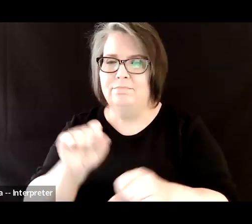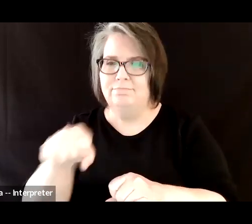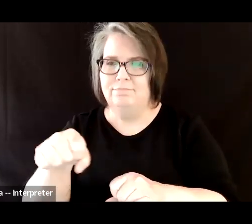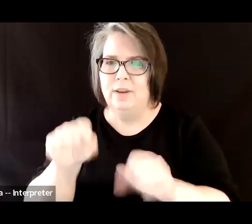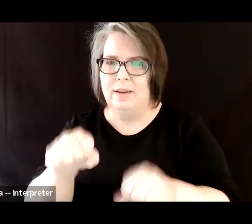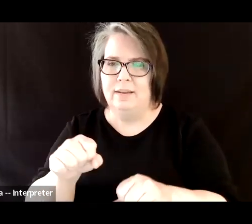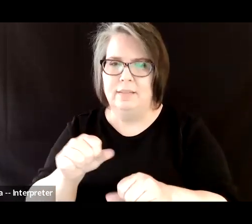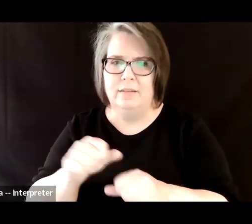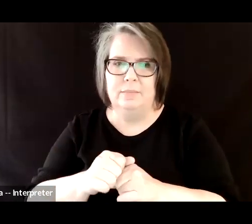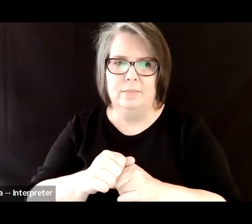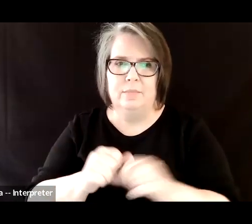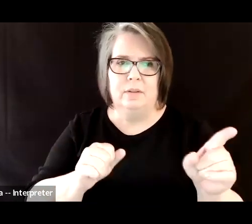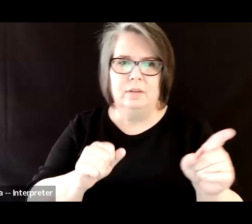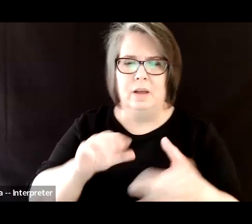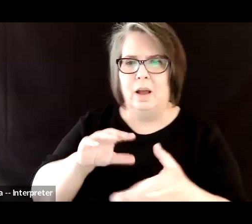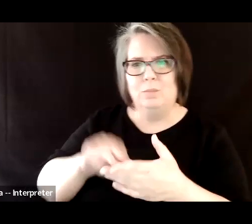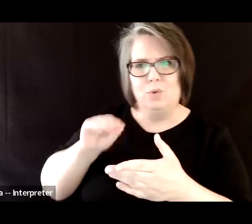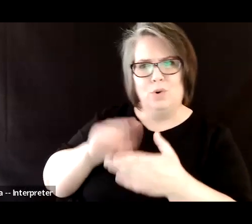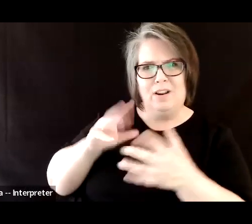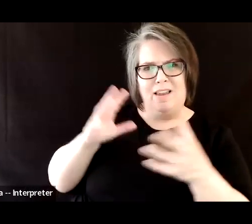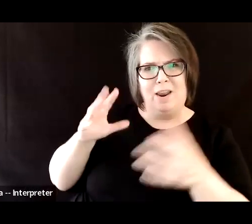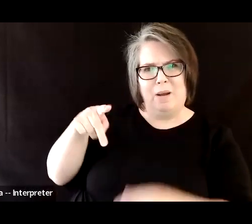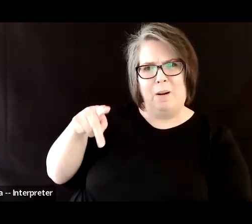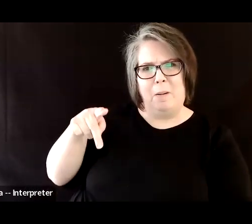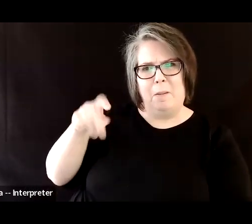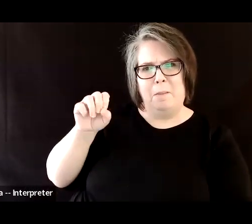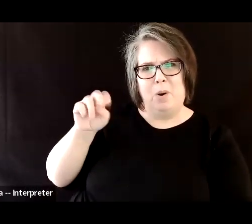Learning a lot about Pinopto today.